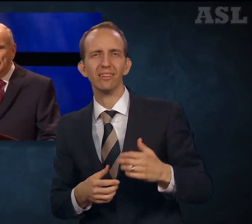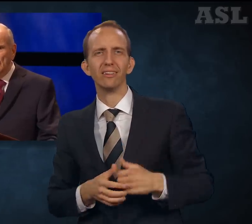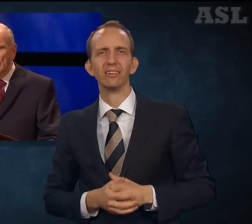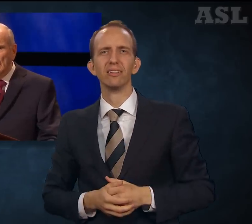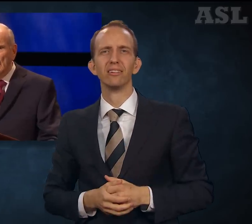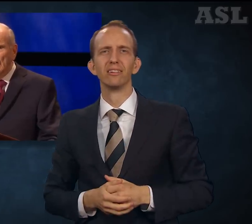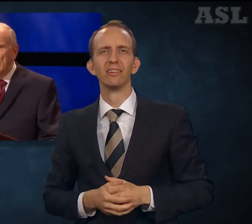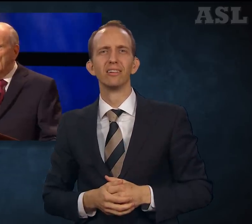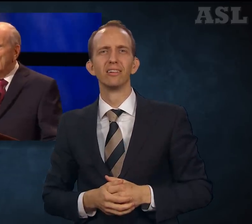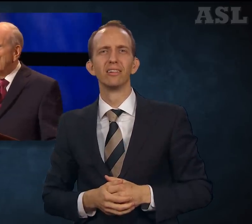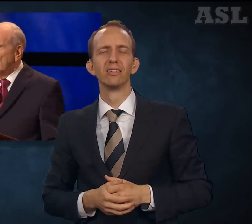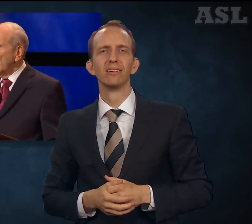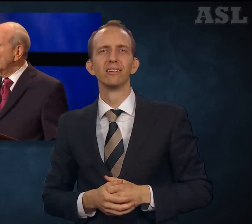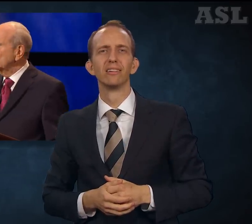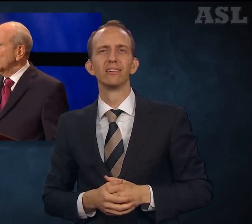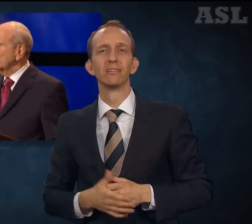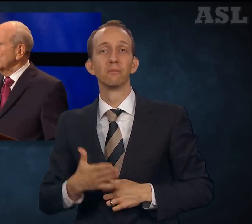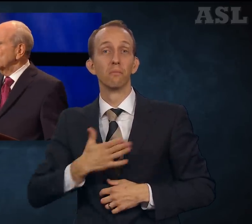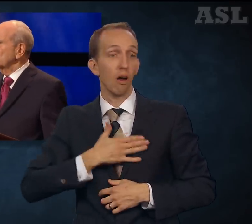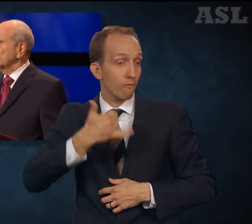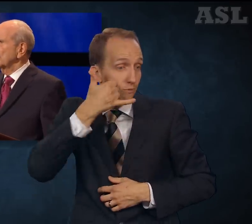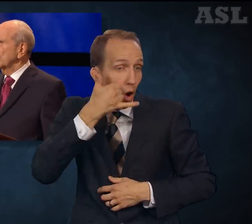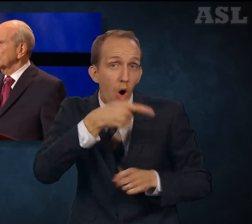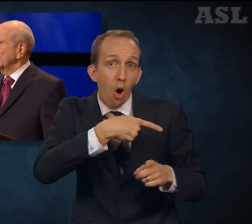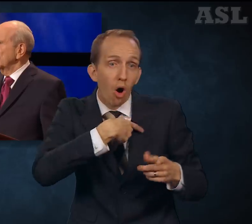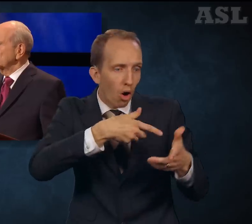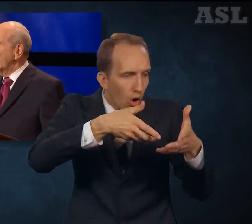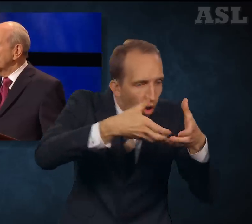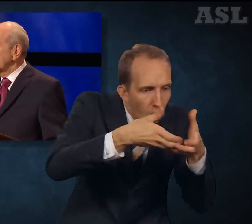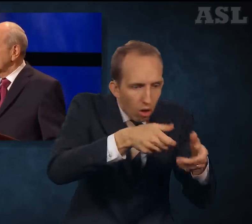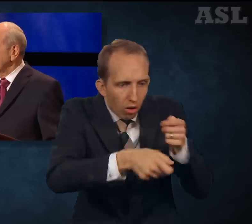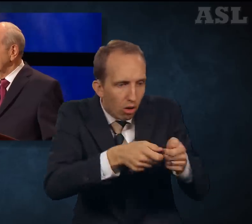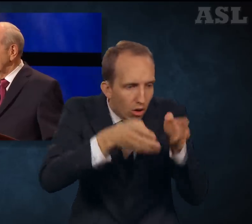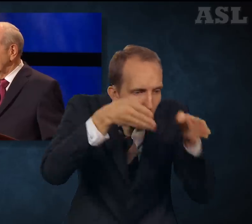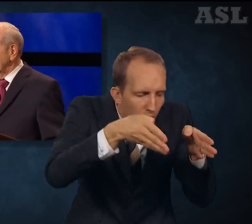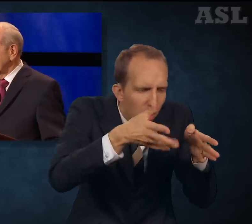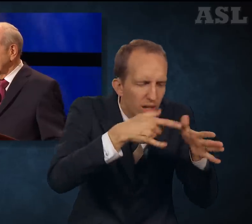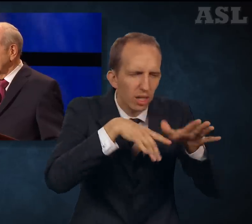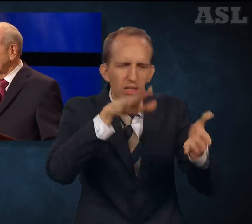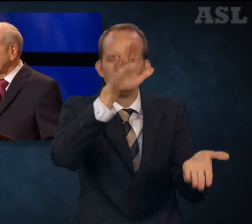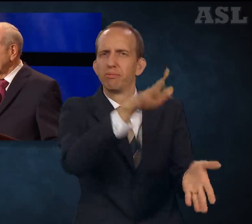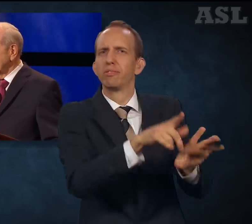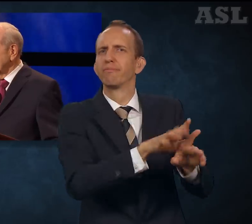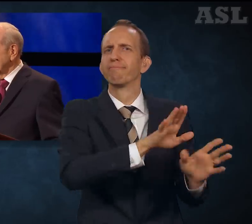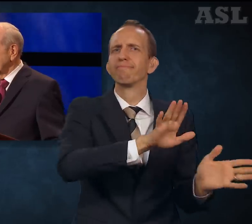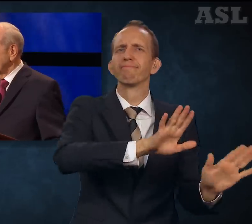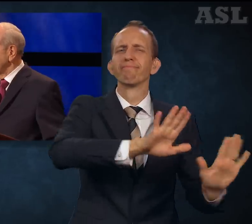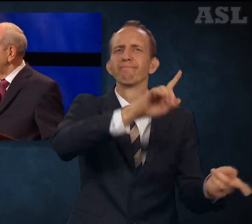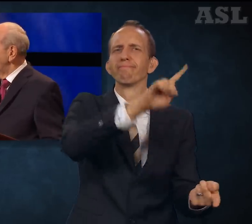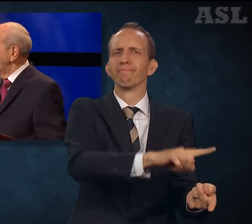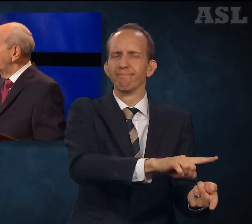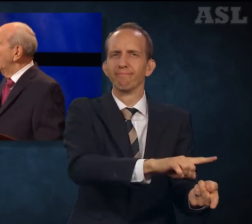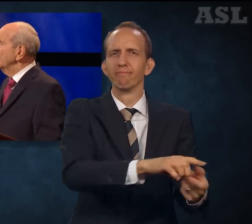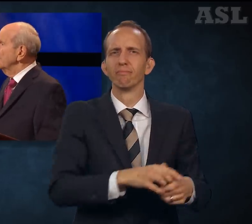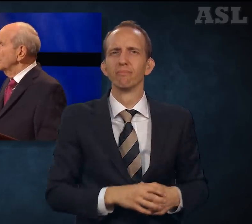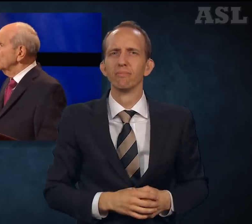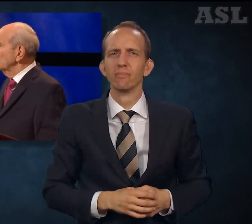TEMPLE.